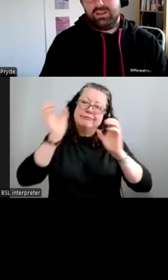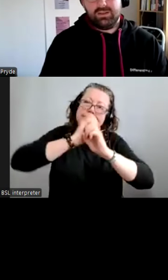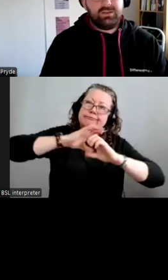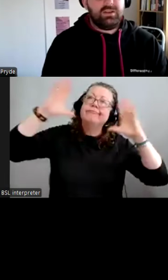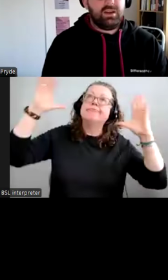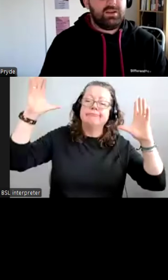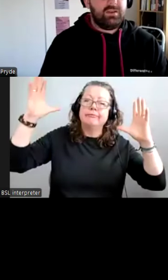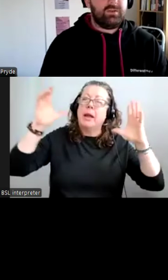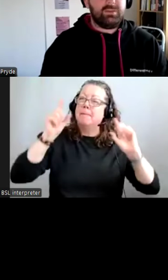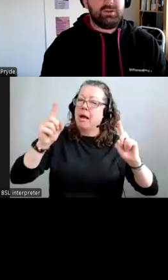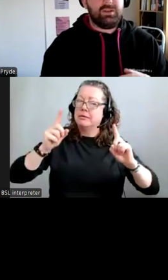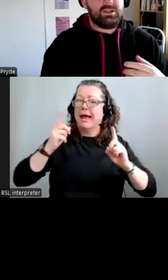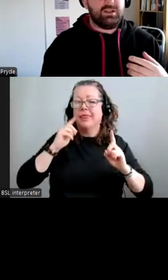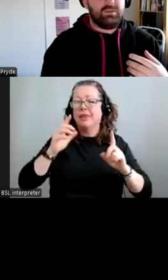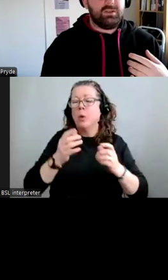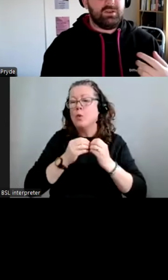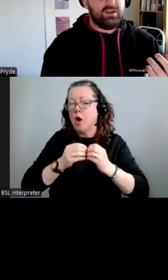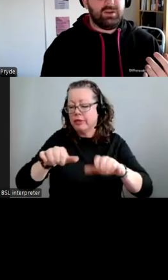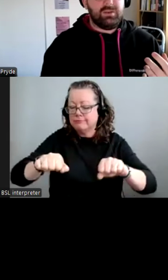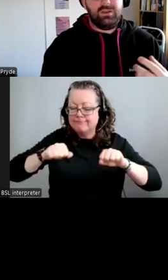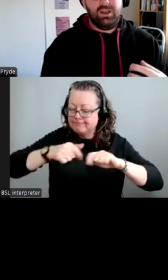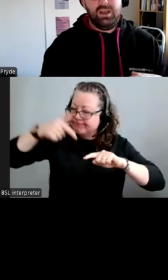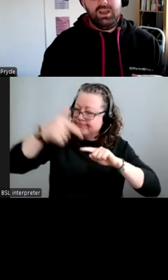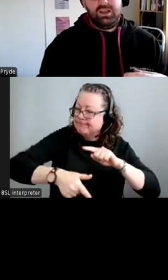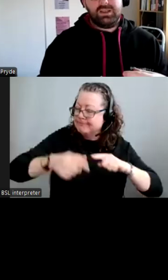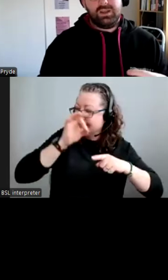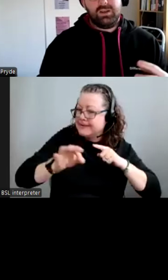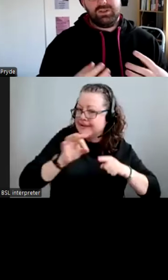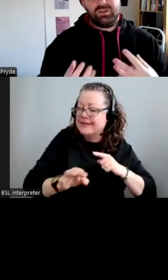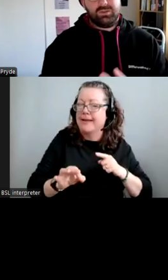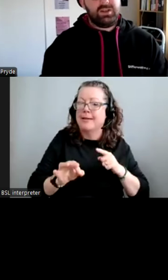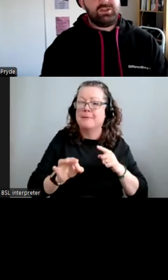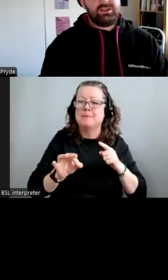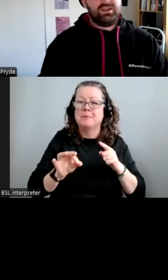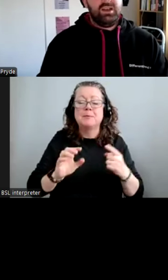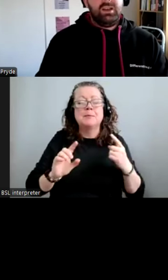in detail. The first one I'm going to start with talking about is the way how we structure pages.